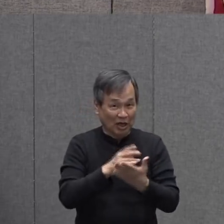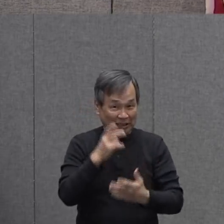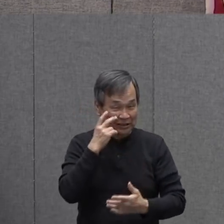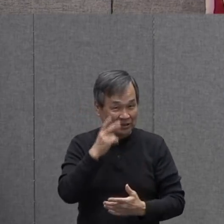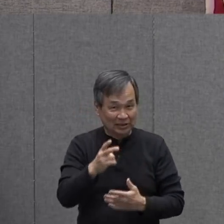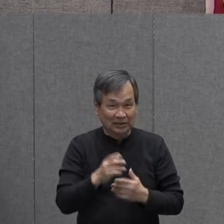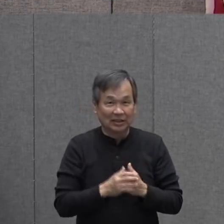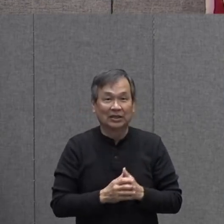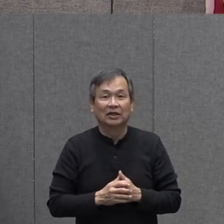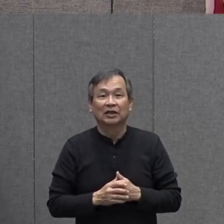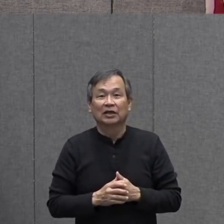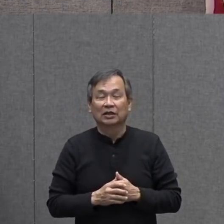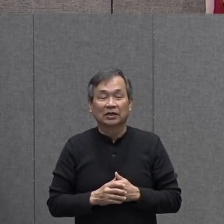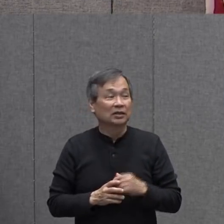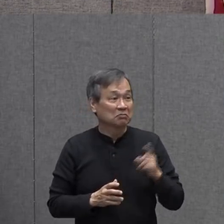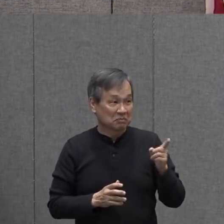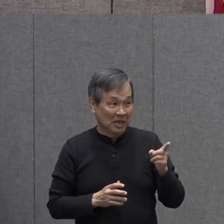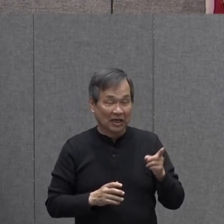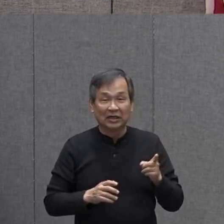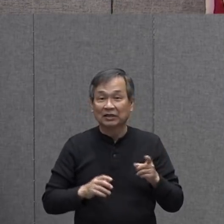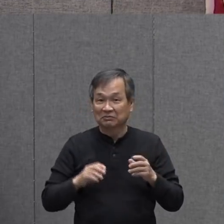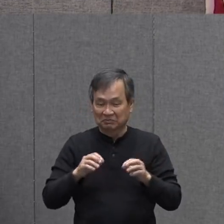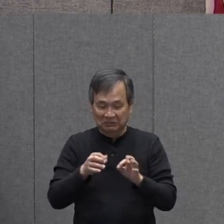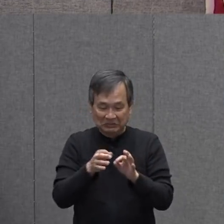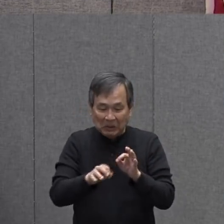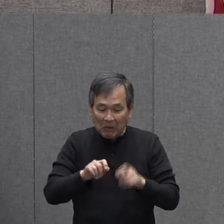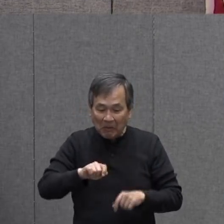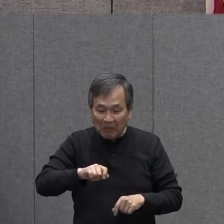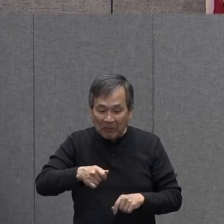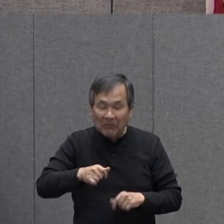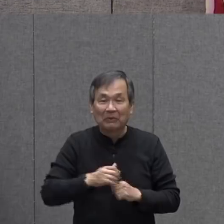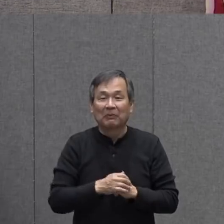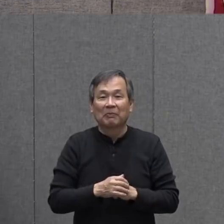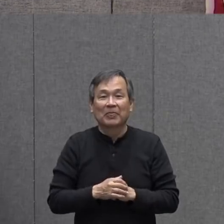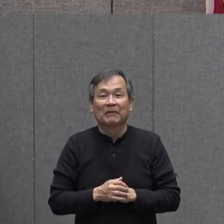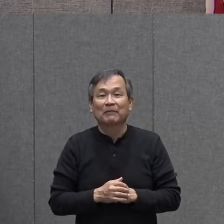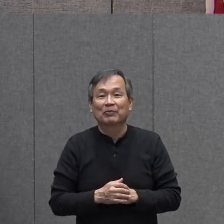where I can also turn and then my front piece